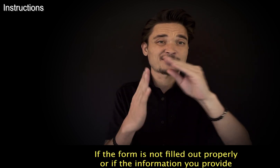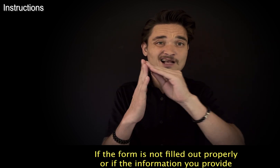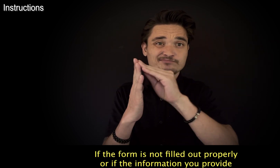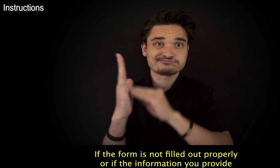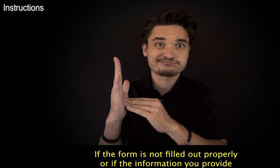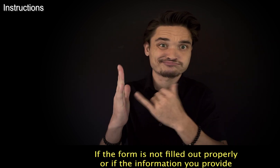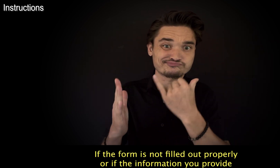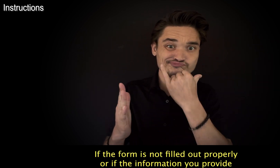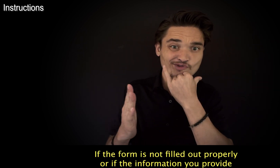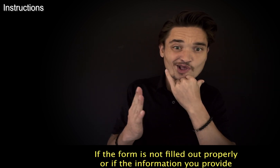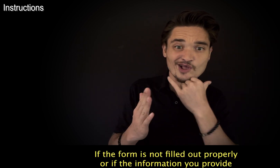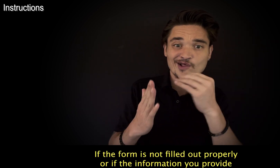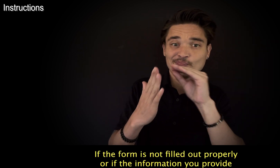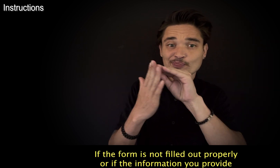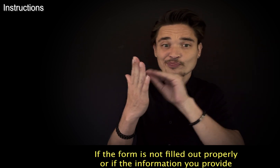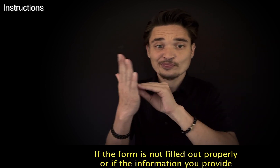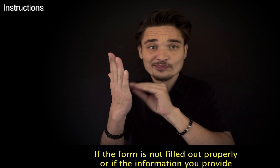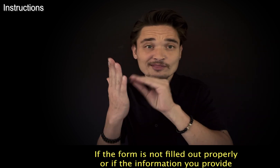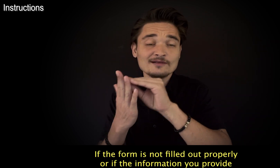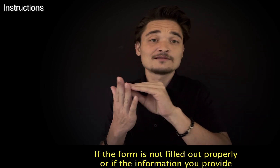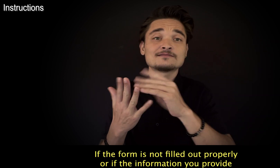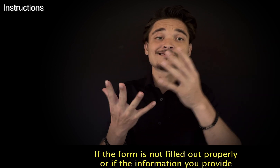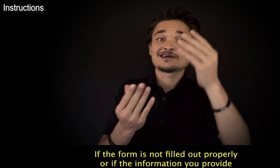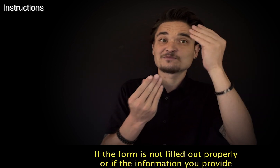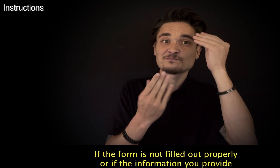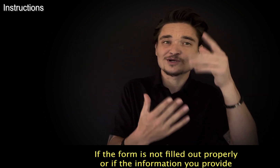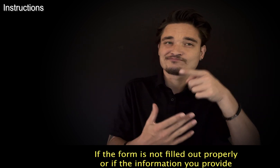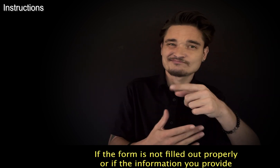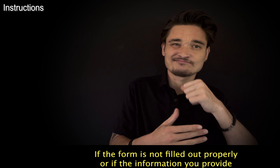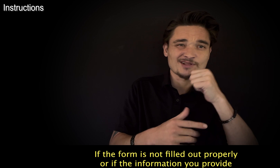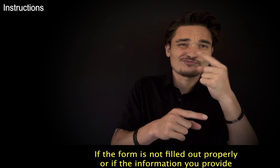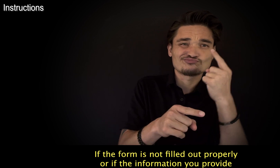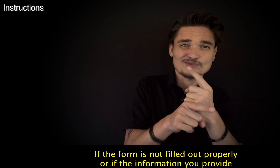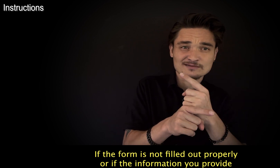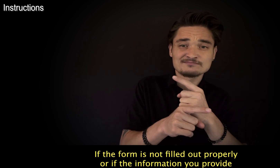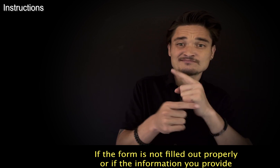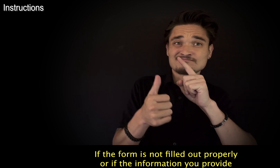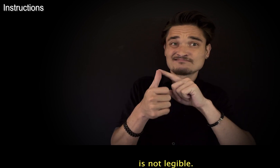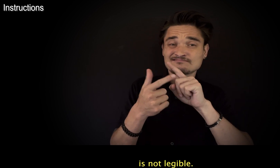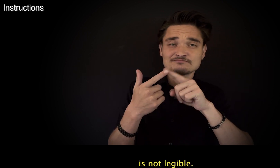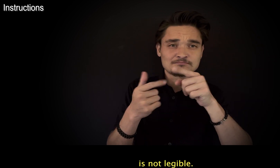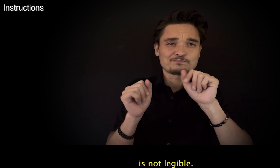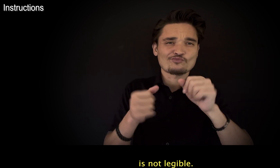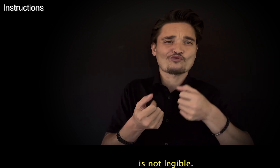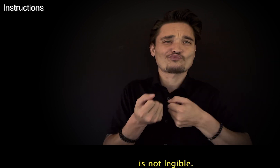If the form is not filled out properly or if the information you provide is not legible.